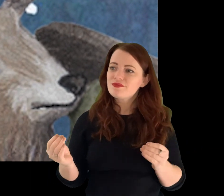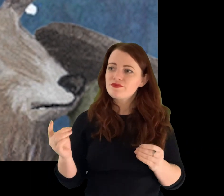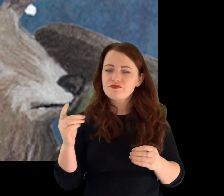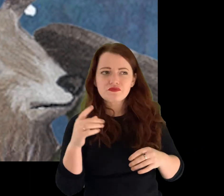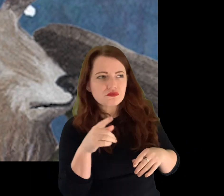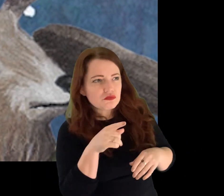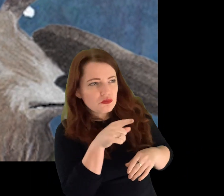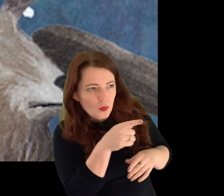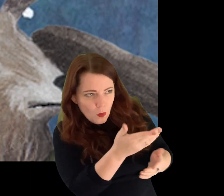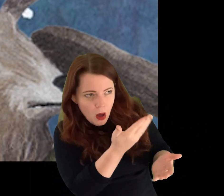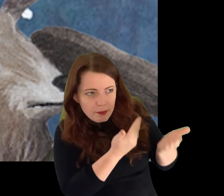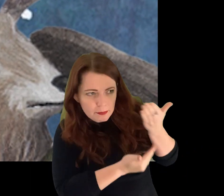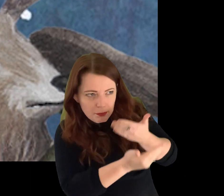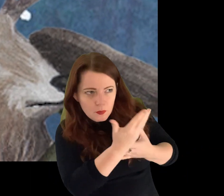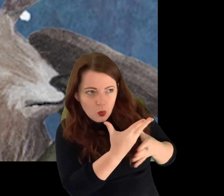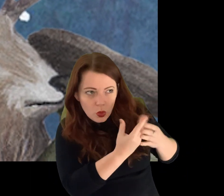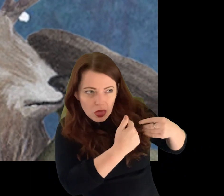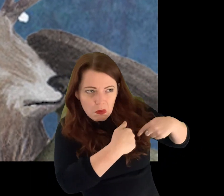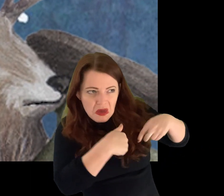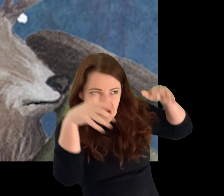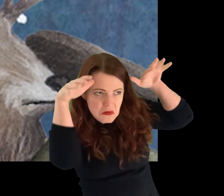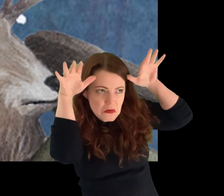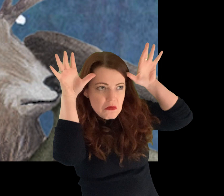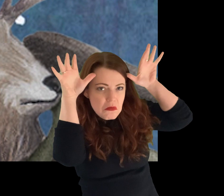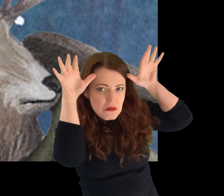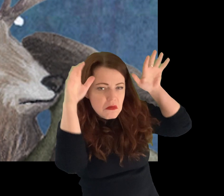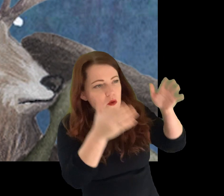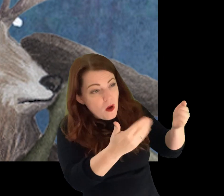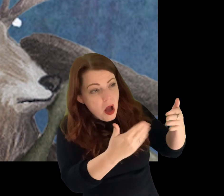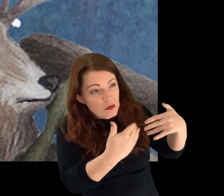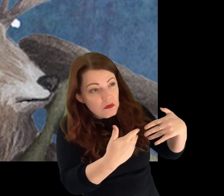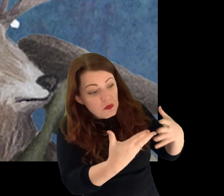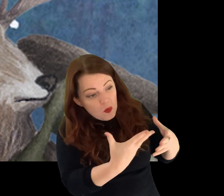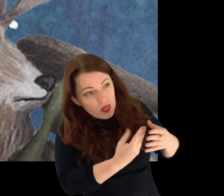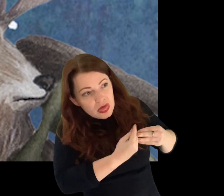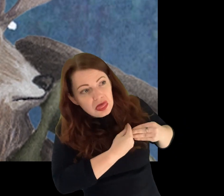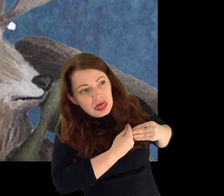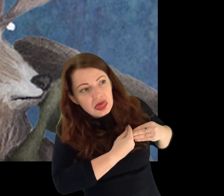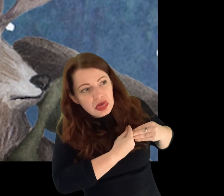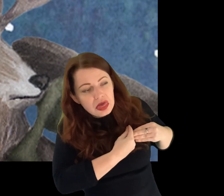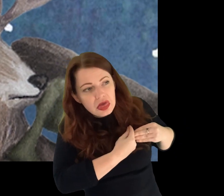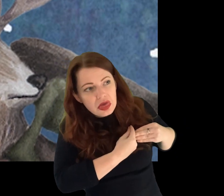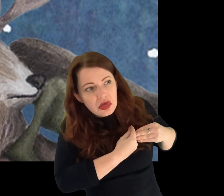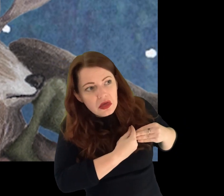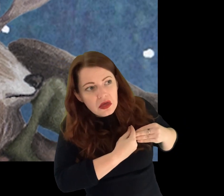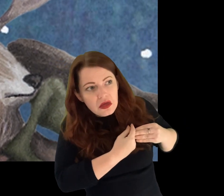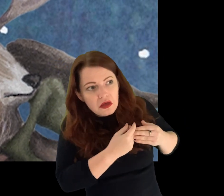Stag: “You come with me You come with me” The stag knelt down